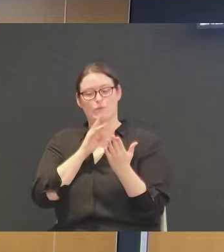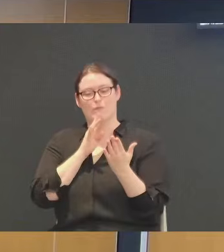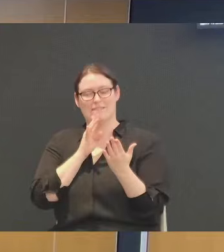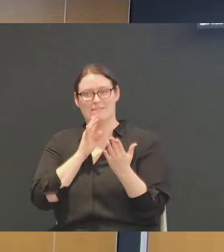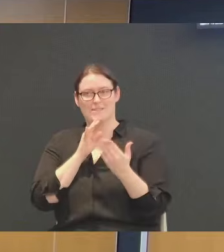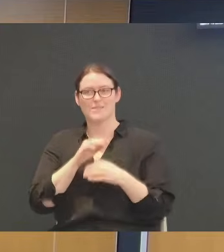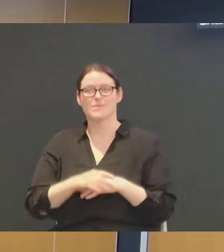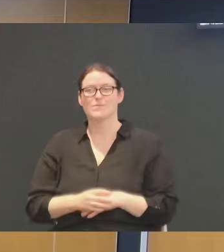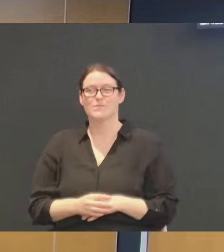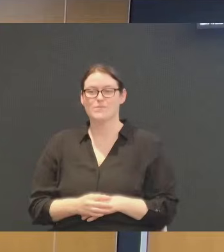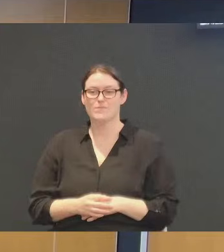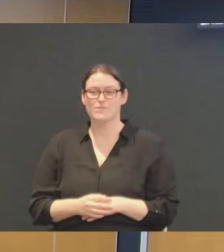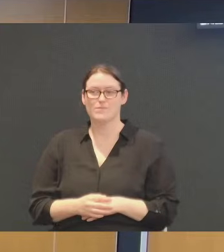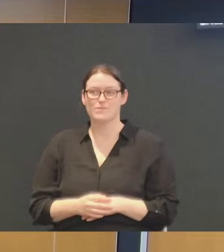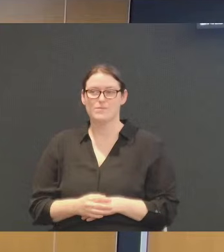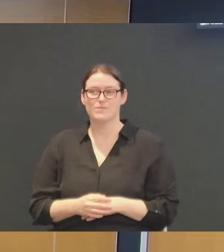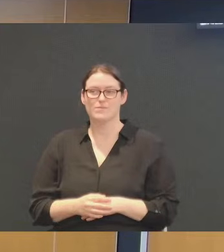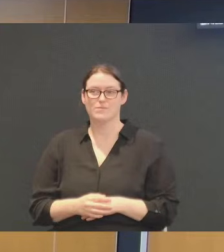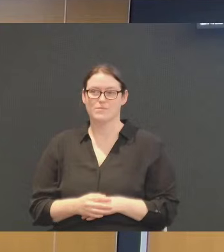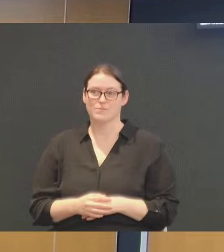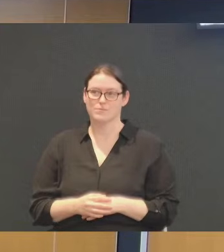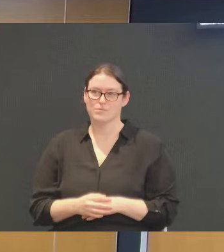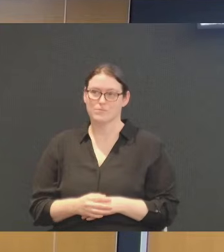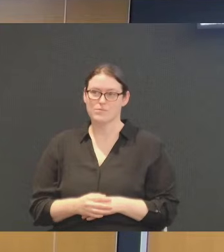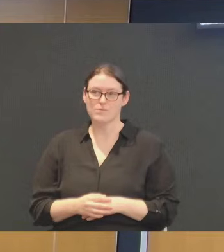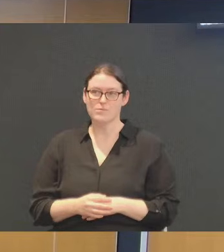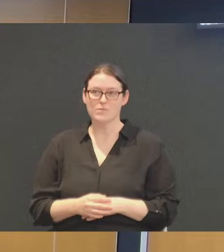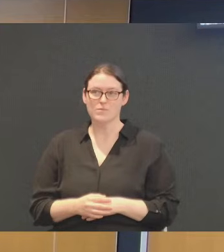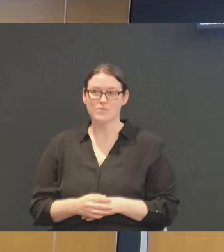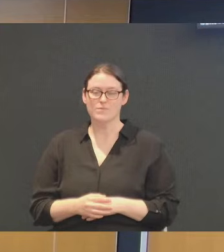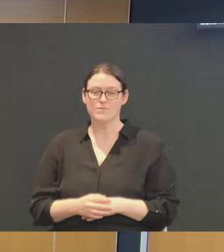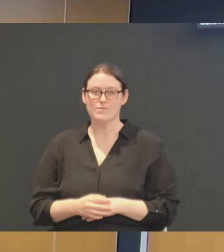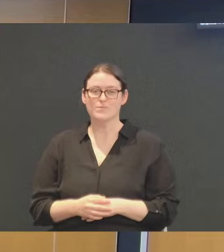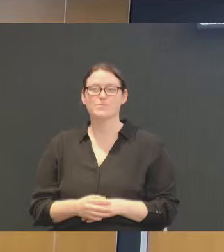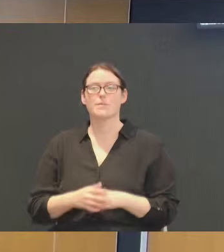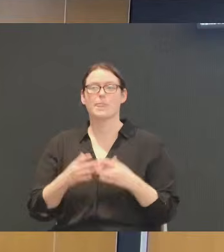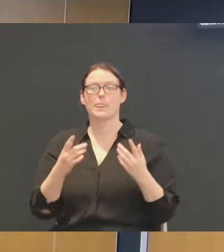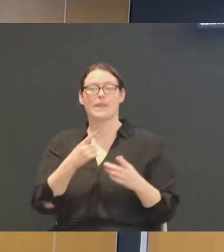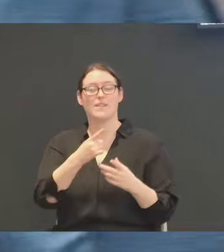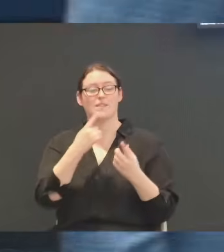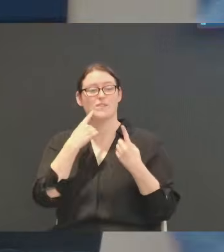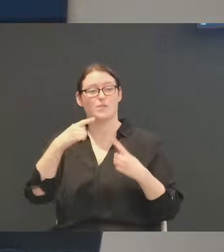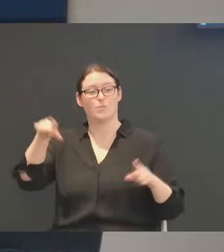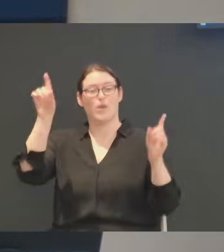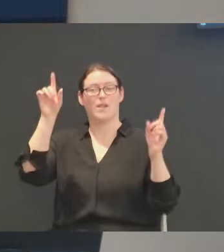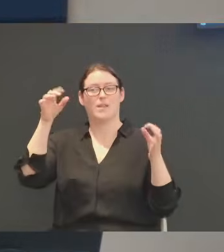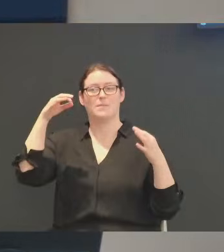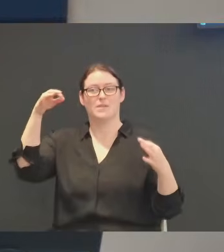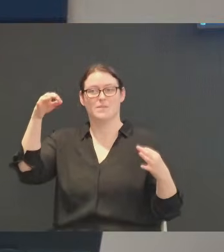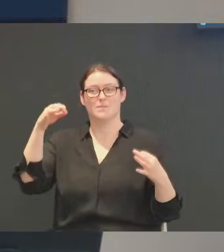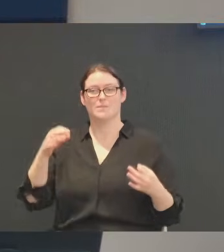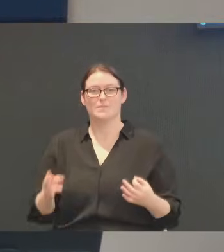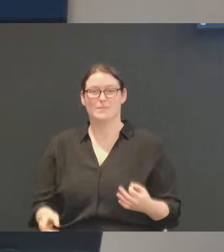you just read a little more since she's not there. Okay. And this is a proclamation Hamilton County